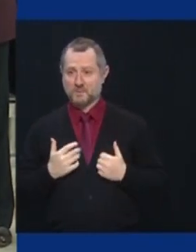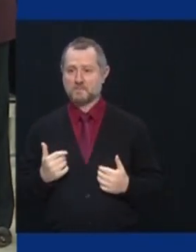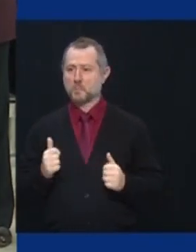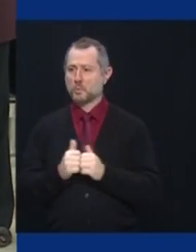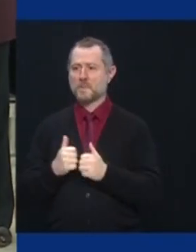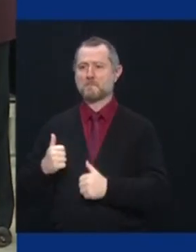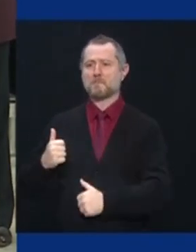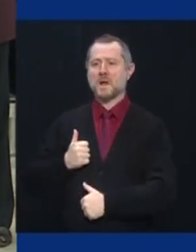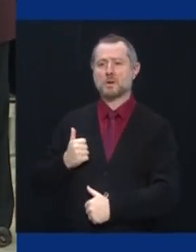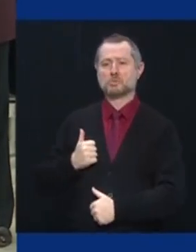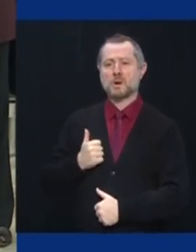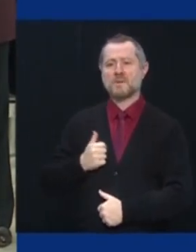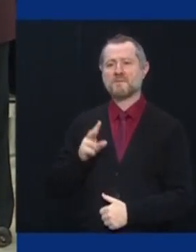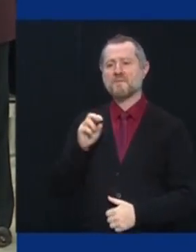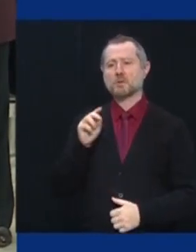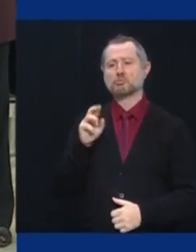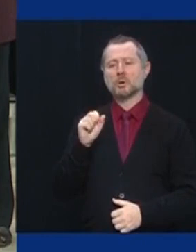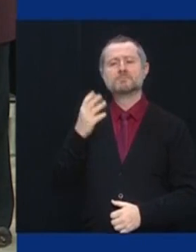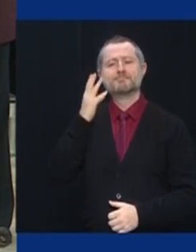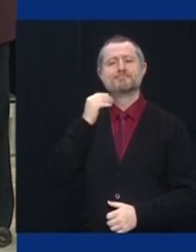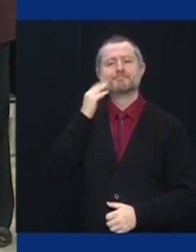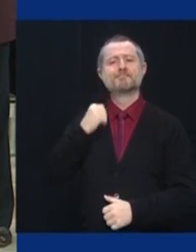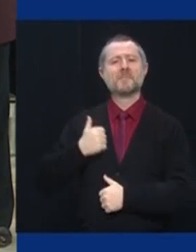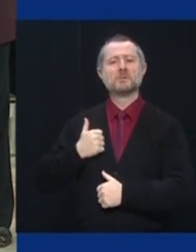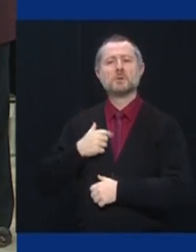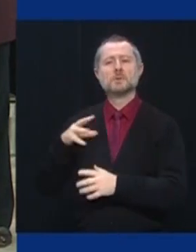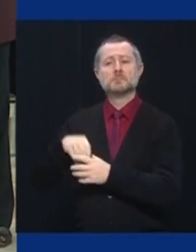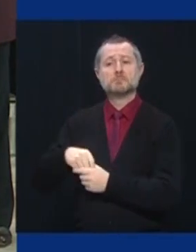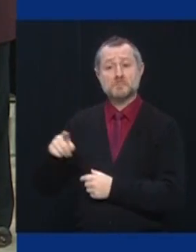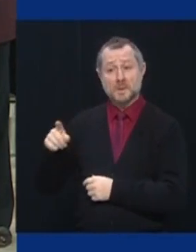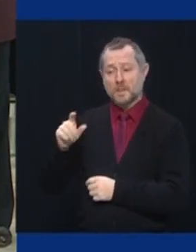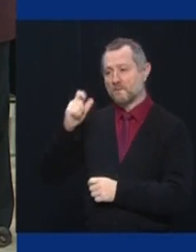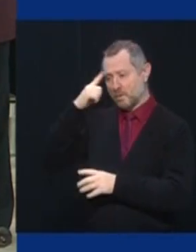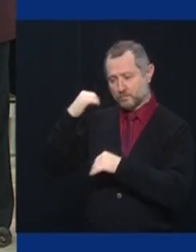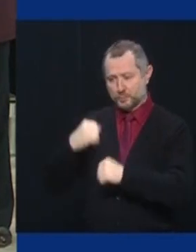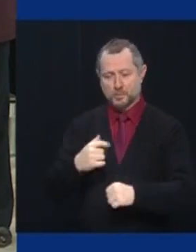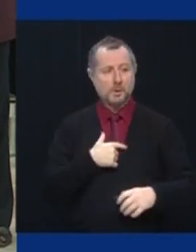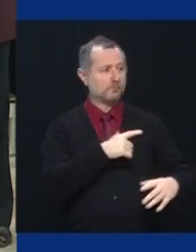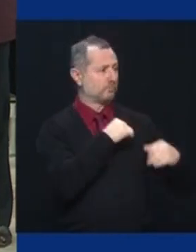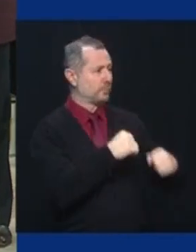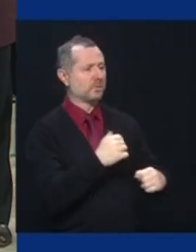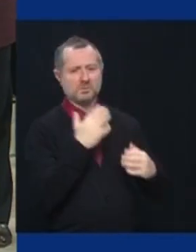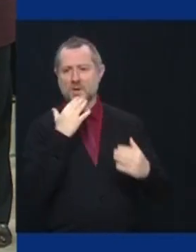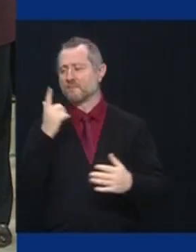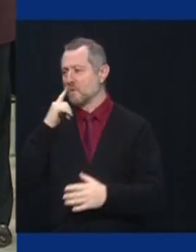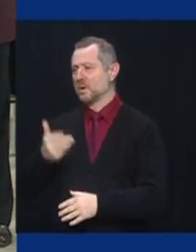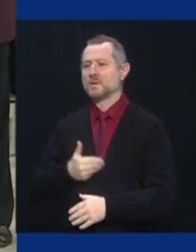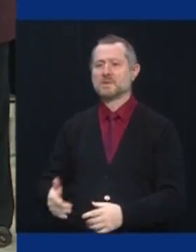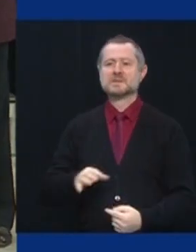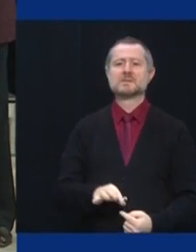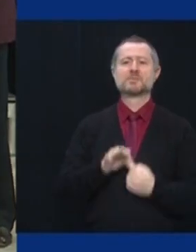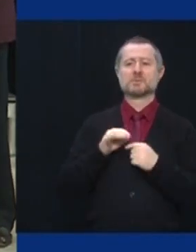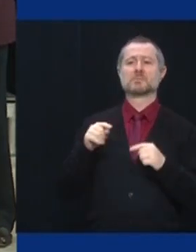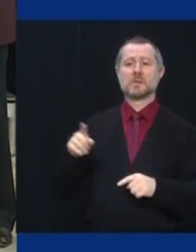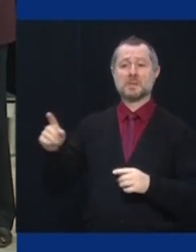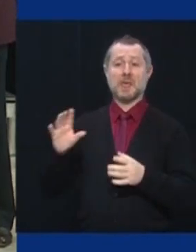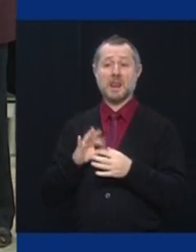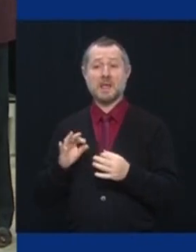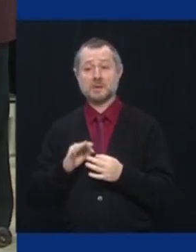ALWAYS HAVING OUR BACK. THAT'S SO IMPORTANT FOR ALL OF US, AS WE KNOW YOU HAVE OUR BACK.